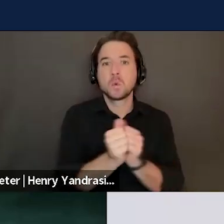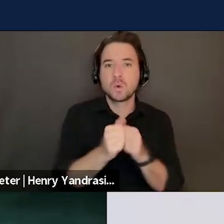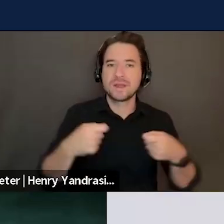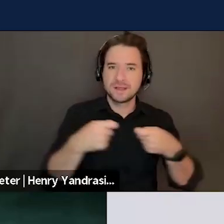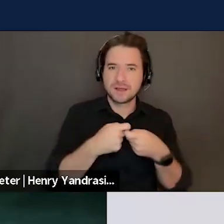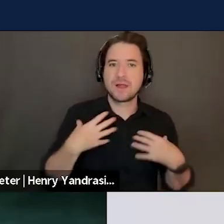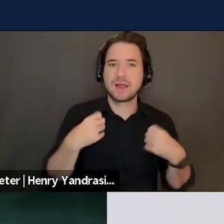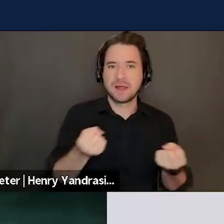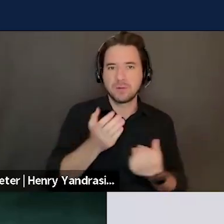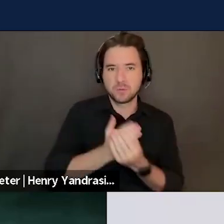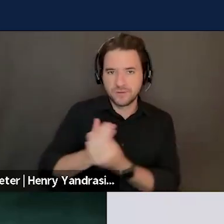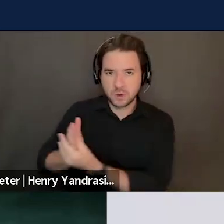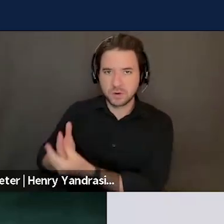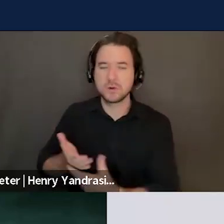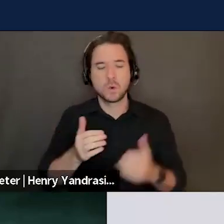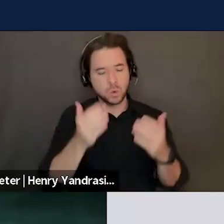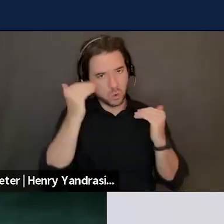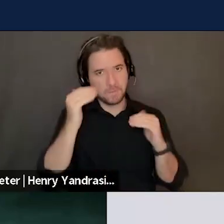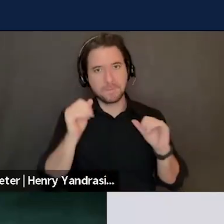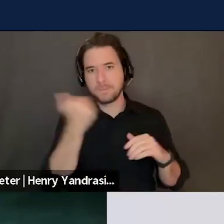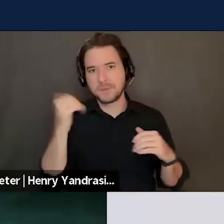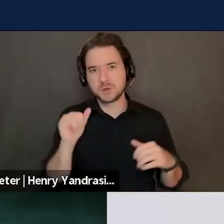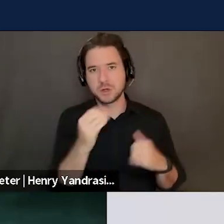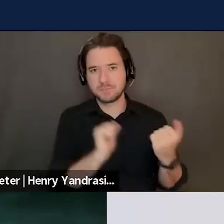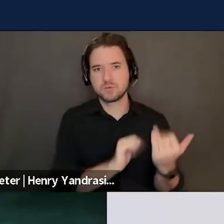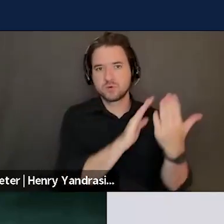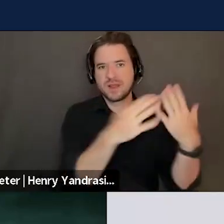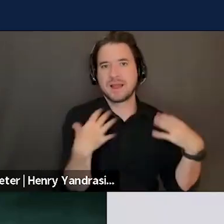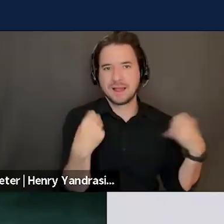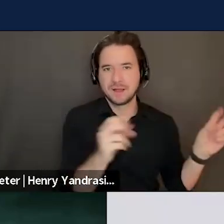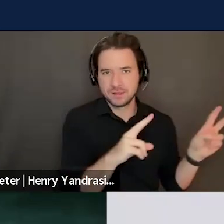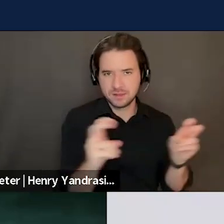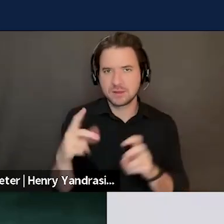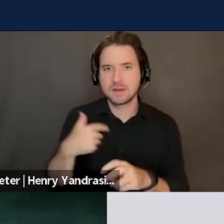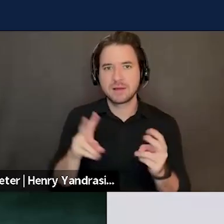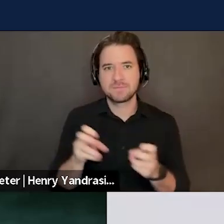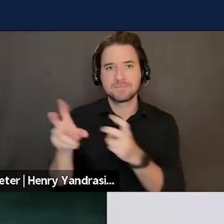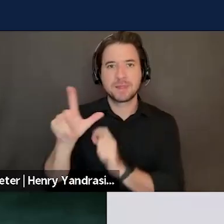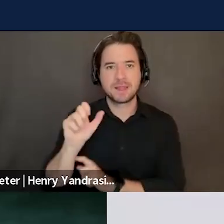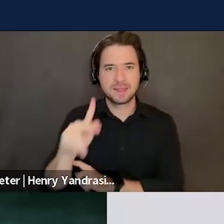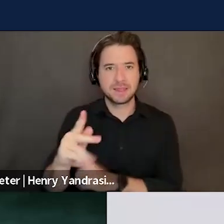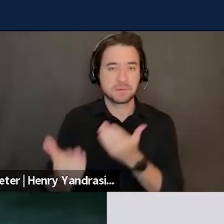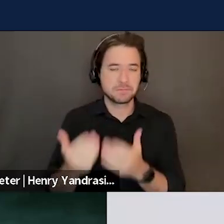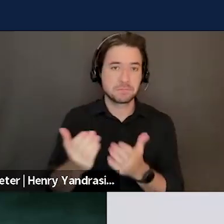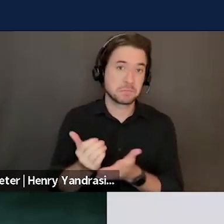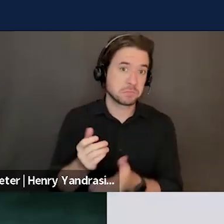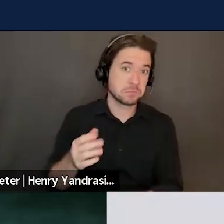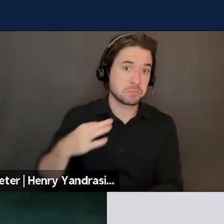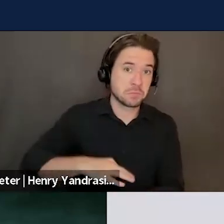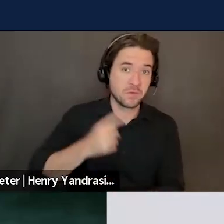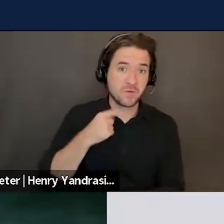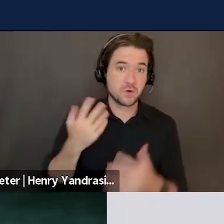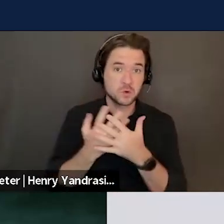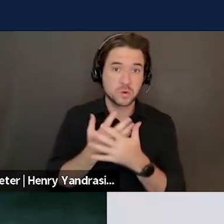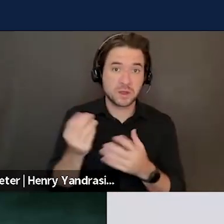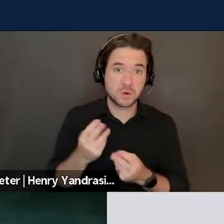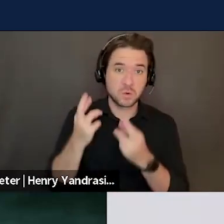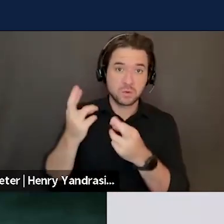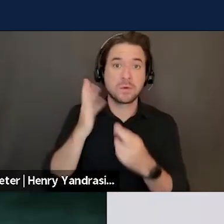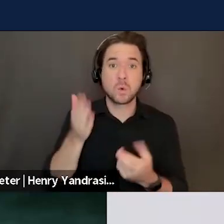in addressing a lot of the health issues. So, I'll put a link, uh, that might be useful in terms of screenings and recommendations. We'll close for a break.